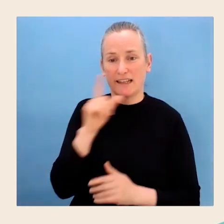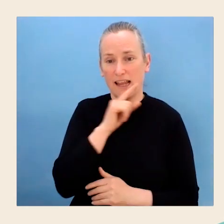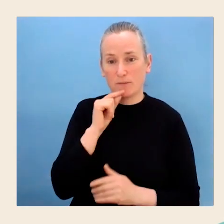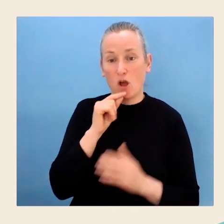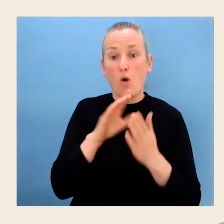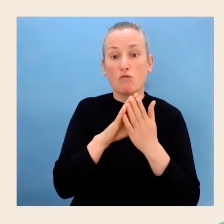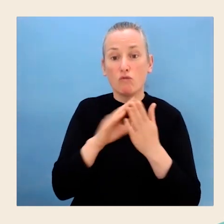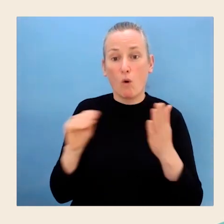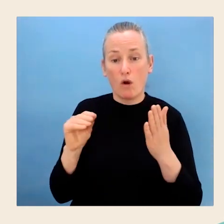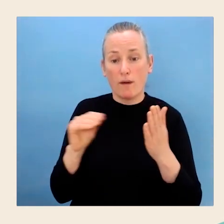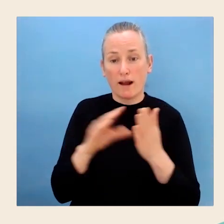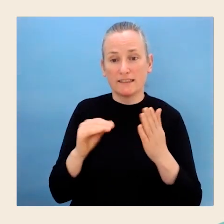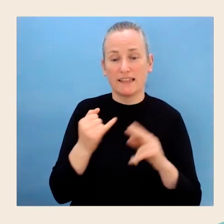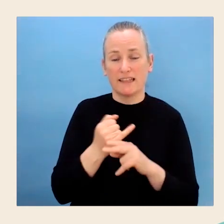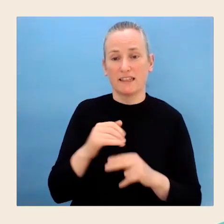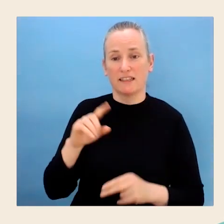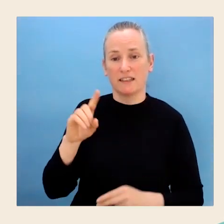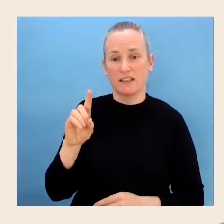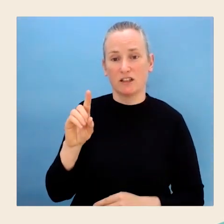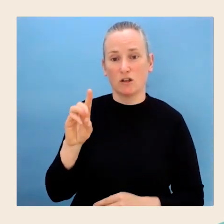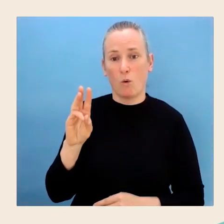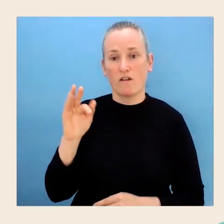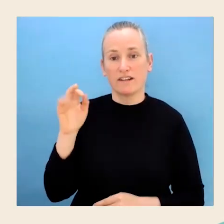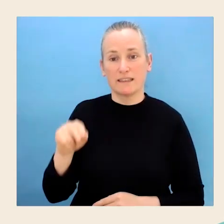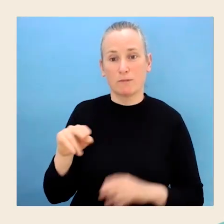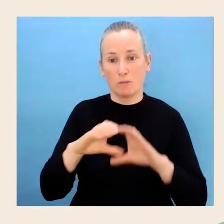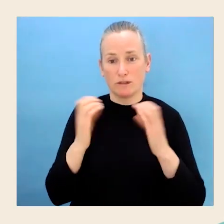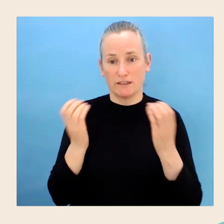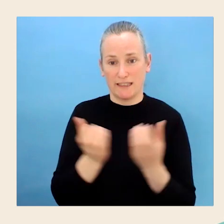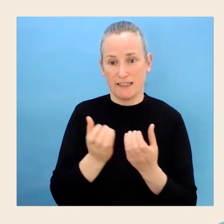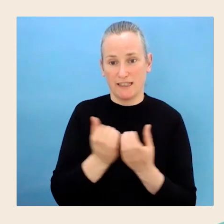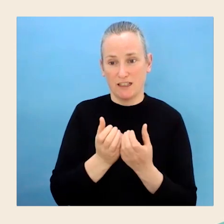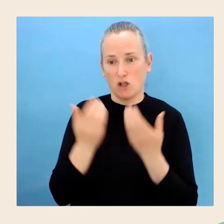which is spotlighting a whole range of lives from doctors to athletes.